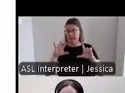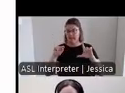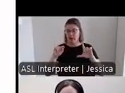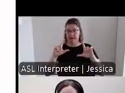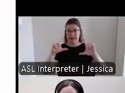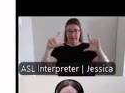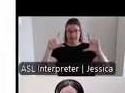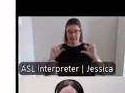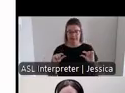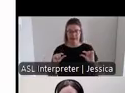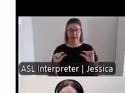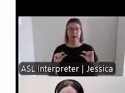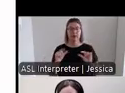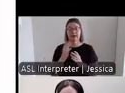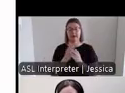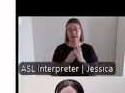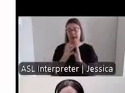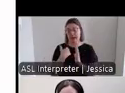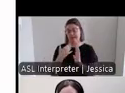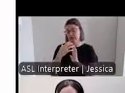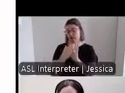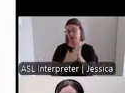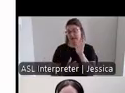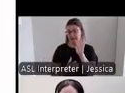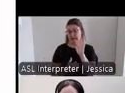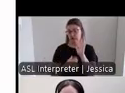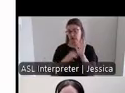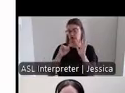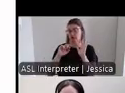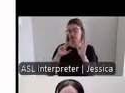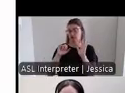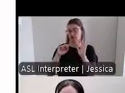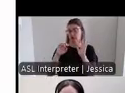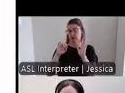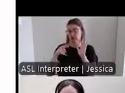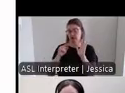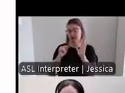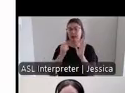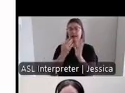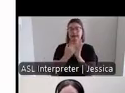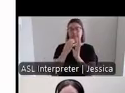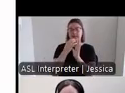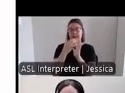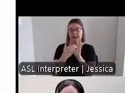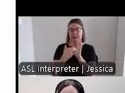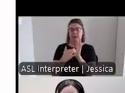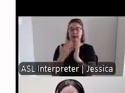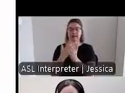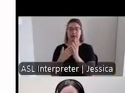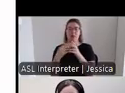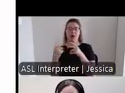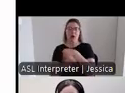Some videos had transcripts, but these varied widely from static text to auto scrolling with time stamps.